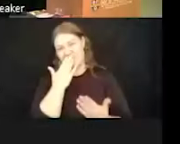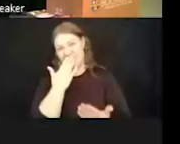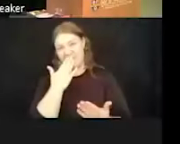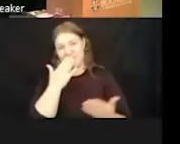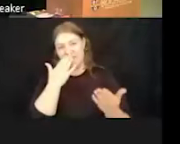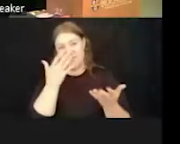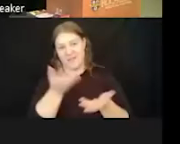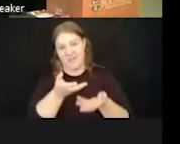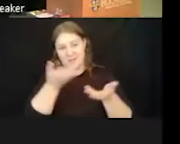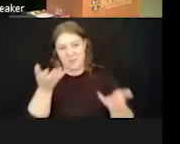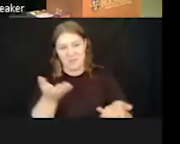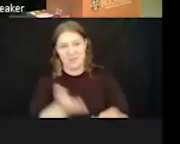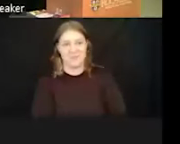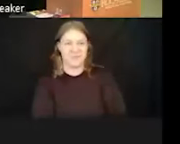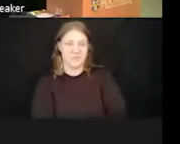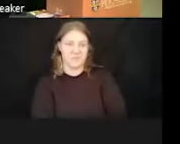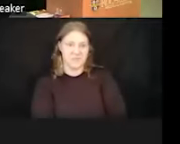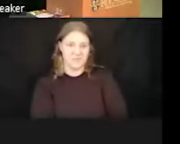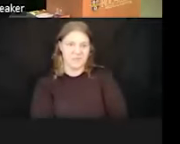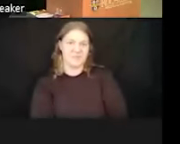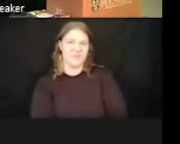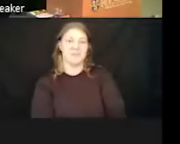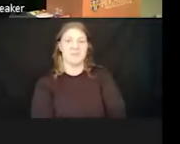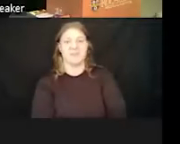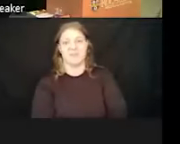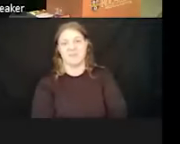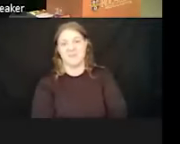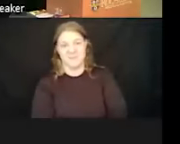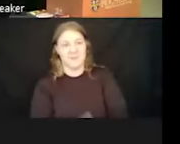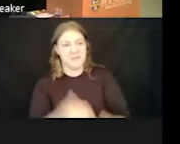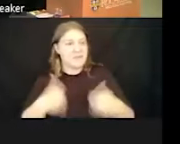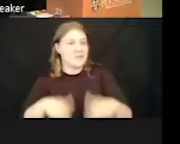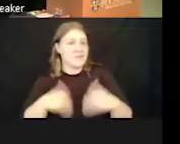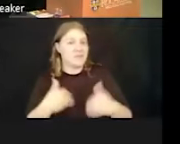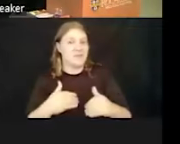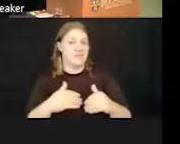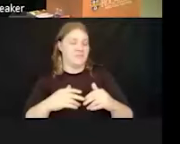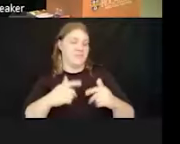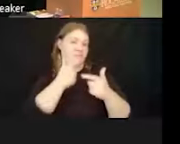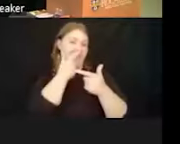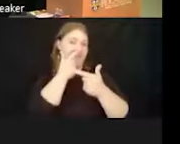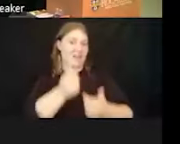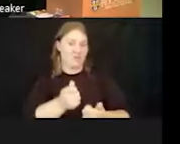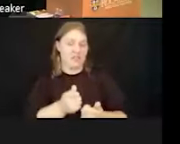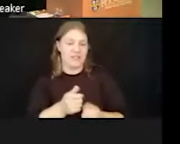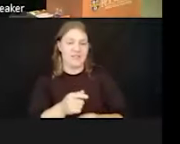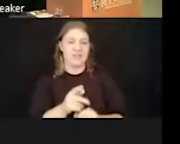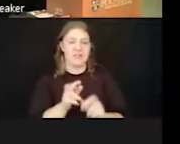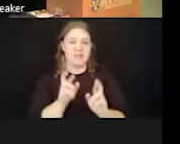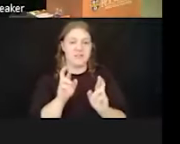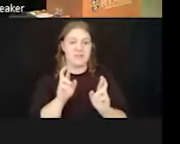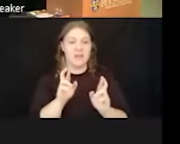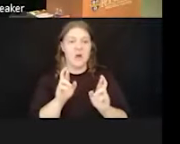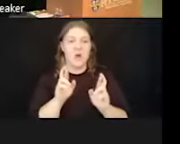much Julio that was very very interesting and I hope you f the big void that I think we all